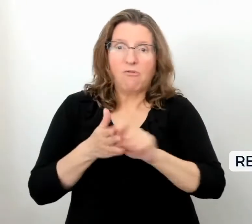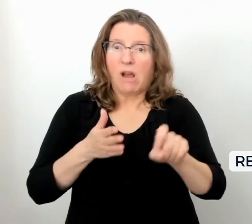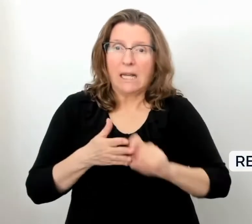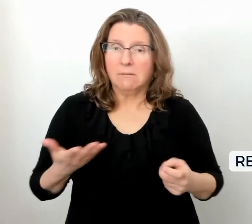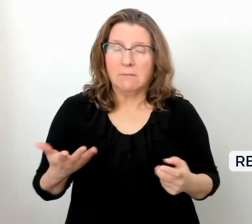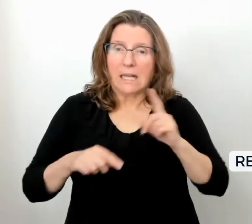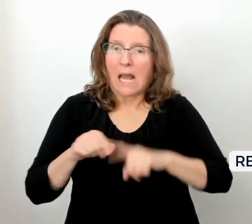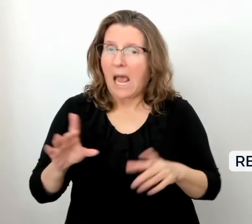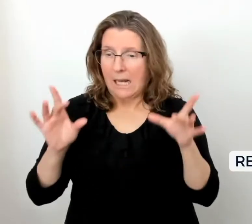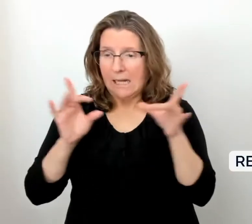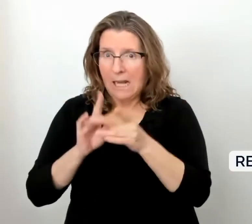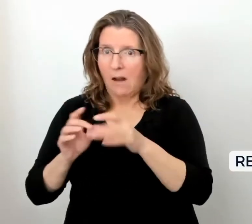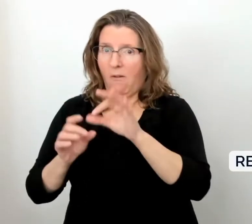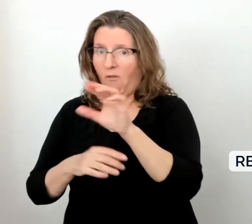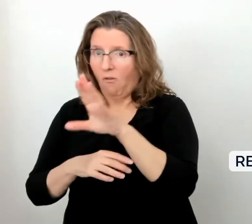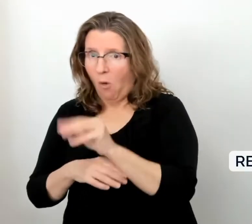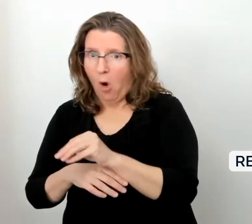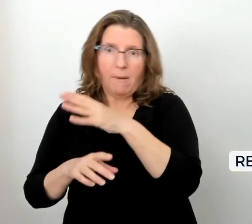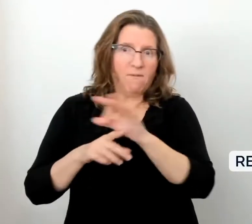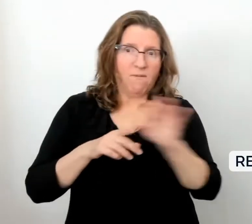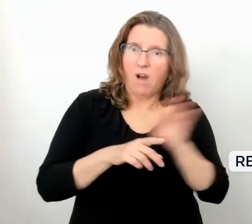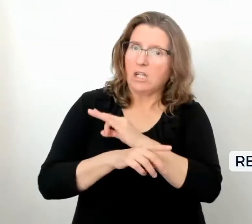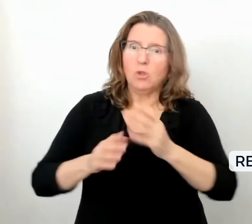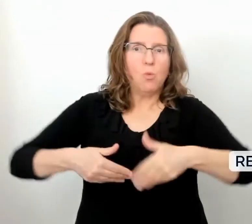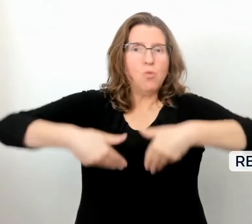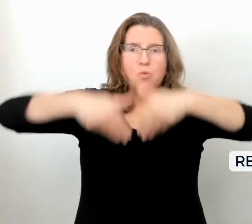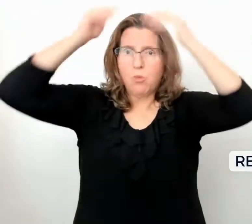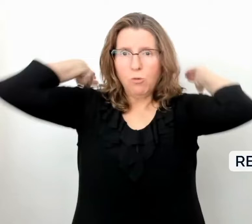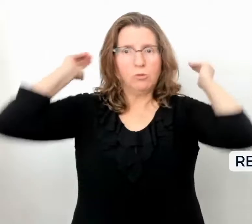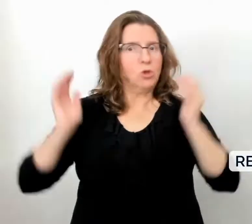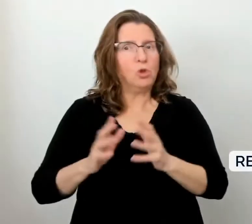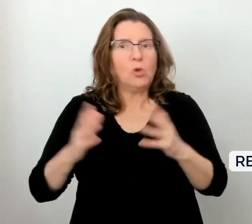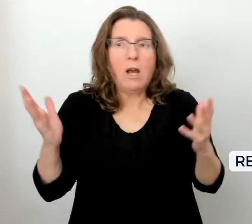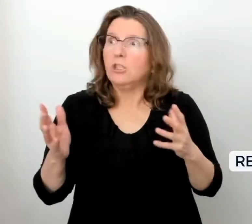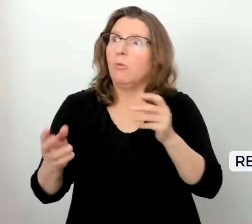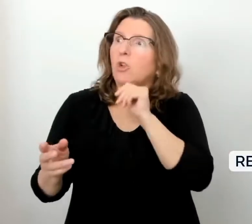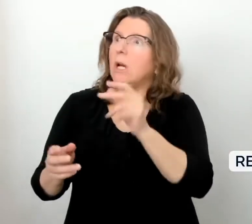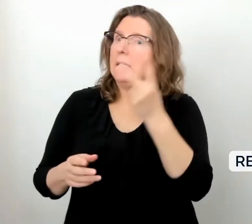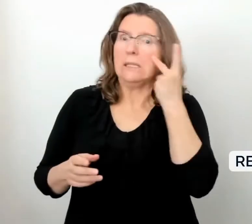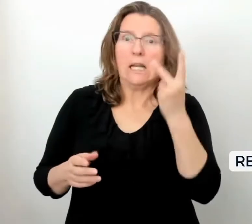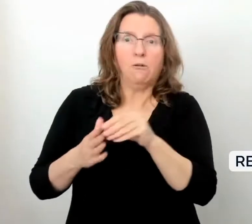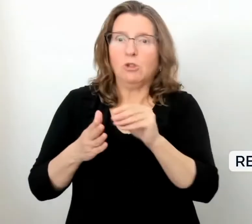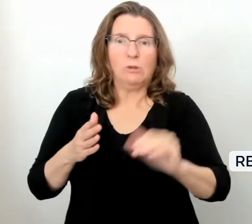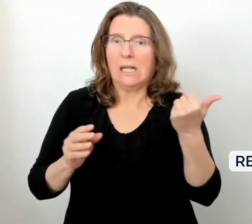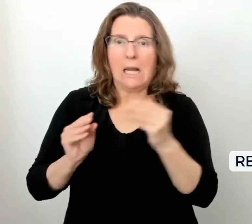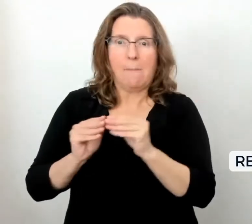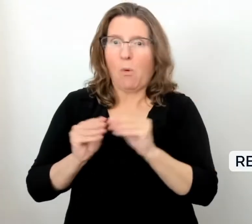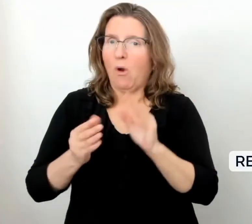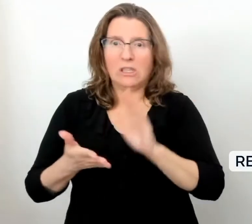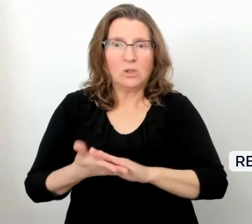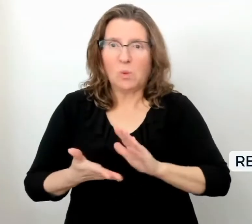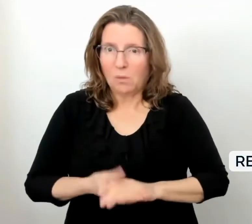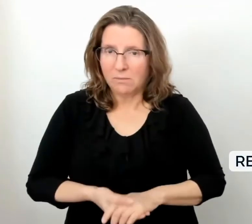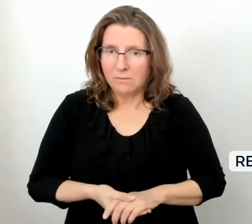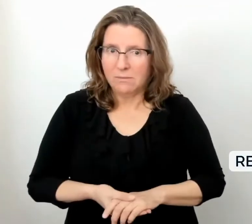They couldn't connect the form and the function of writing. It was too overwhelming. They just stopped coming to school.